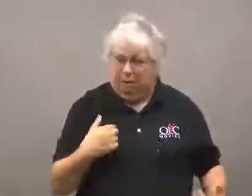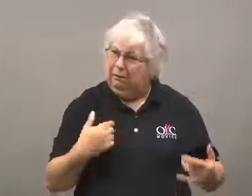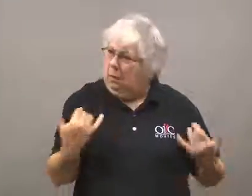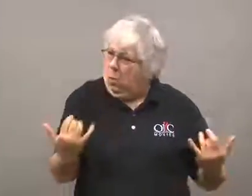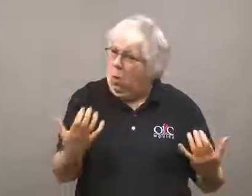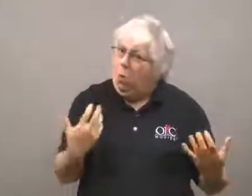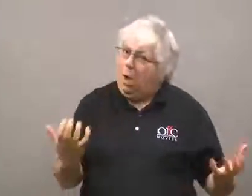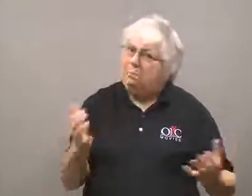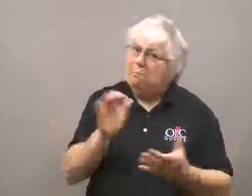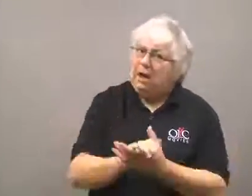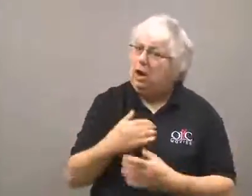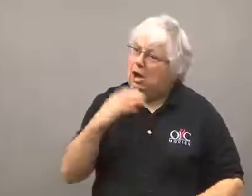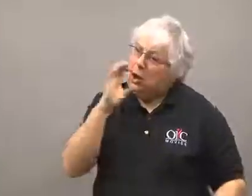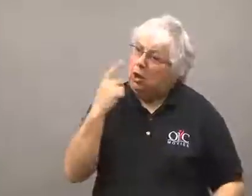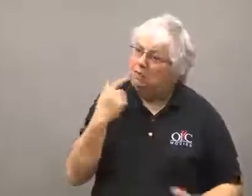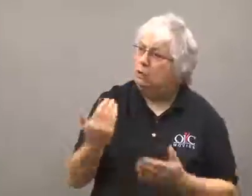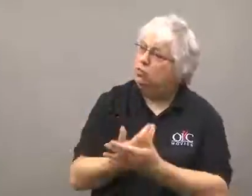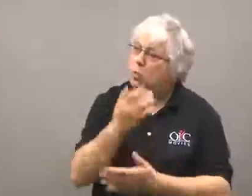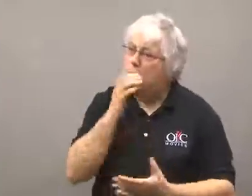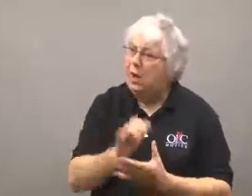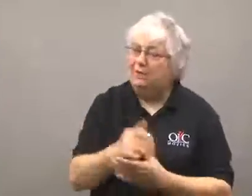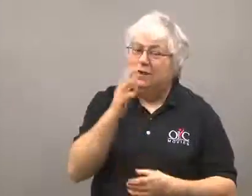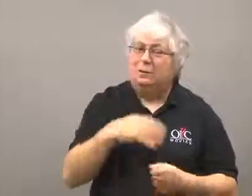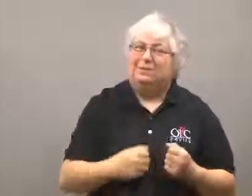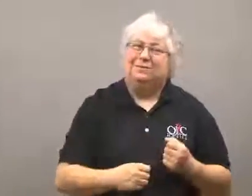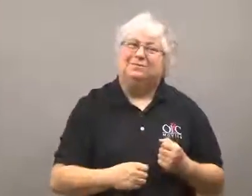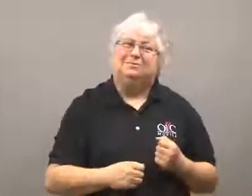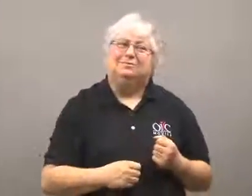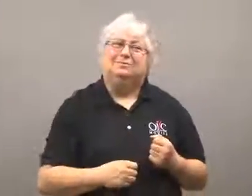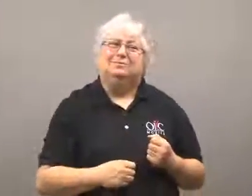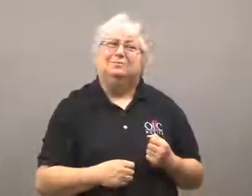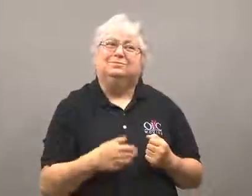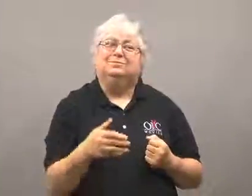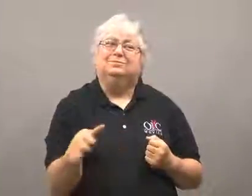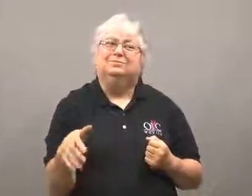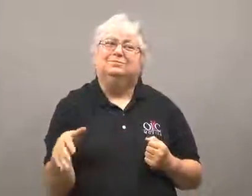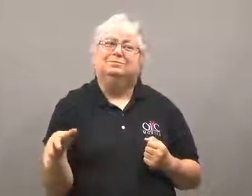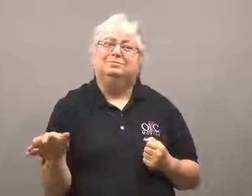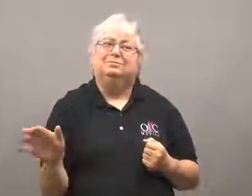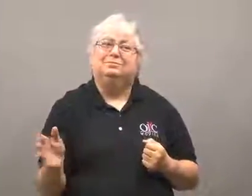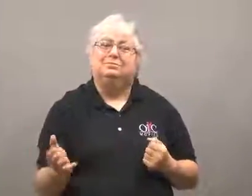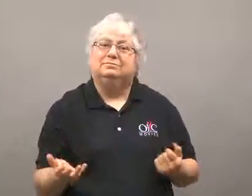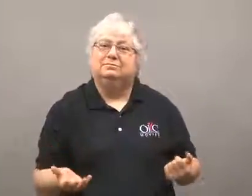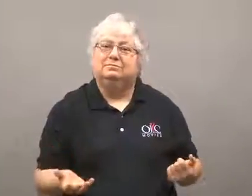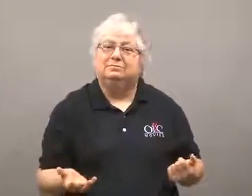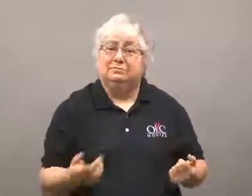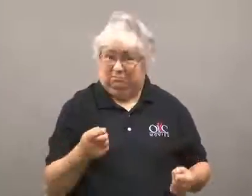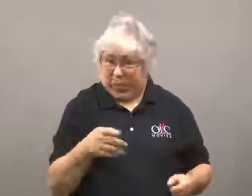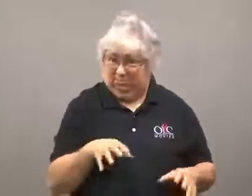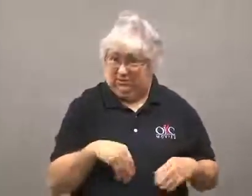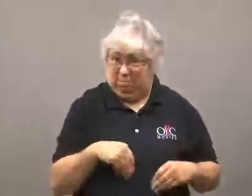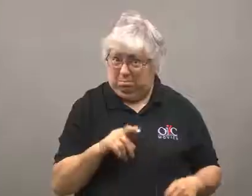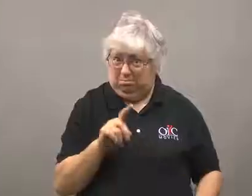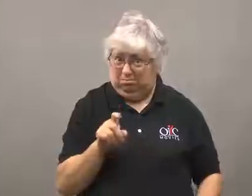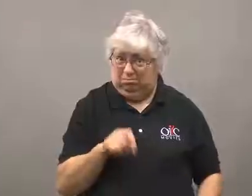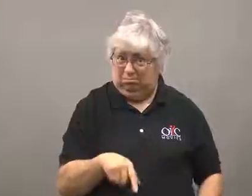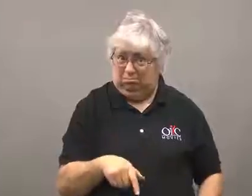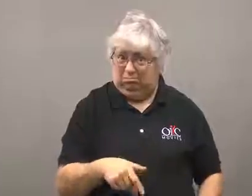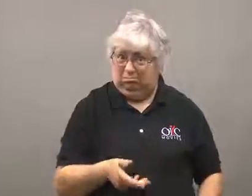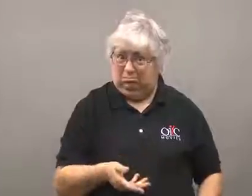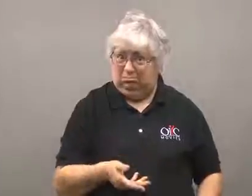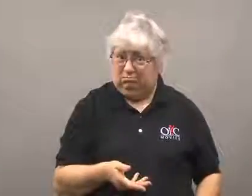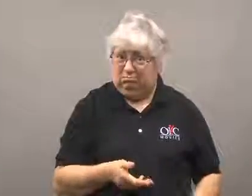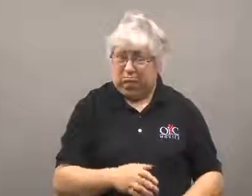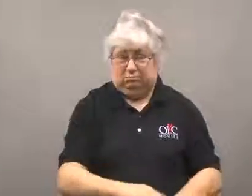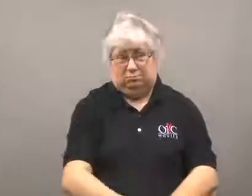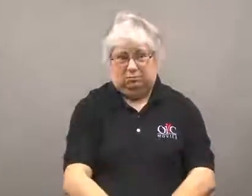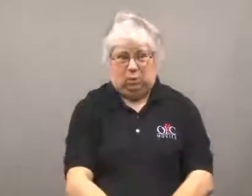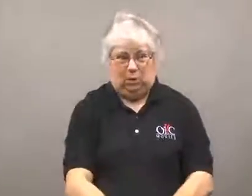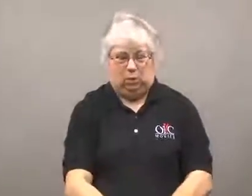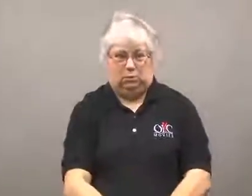He wanted to find a new wife. The host stood her ground and told him to go.